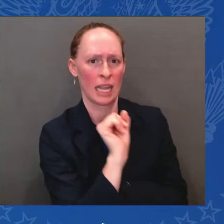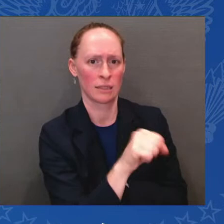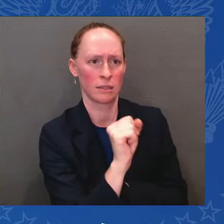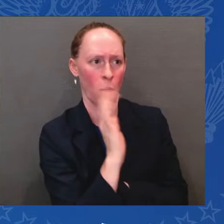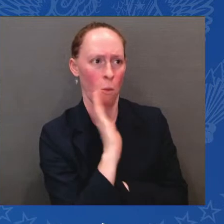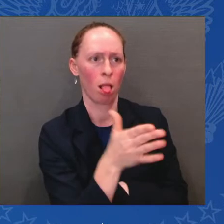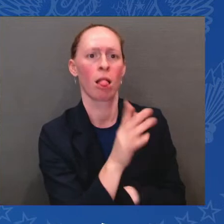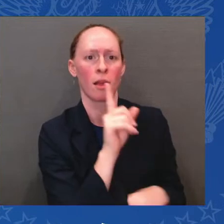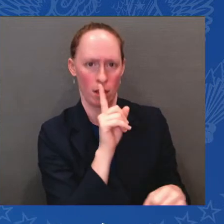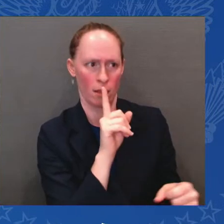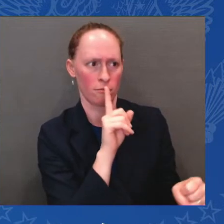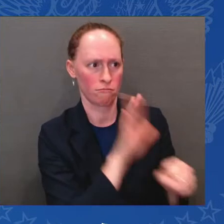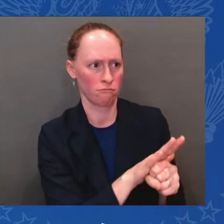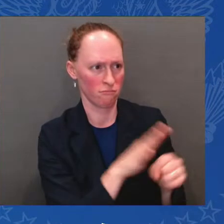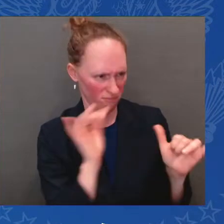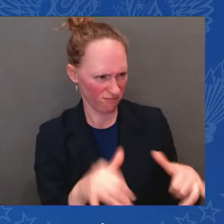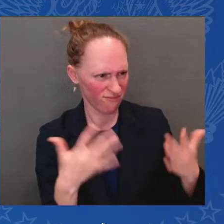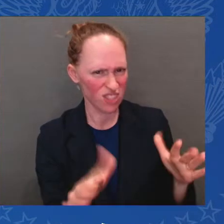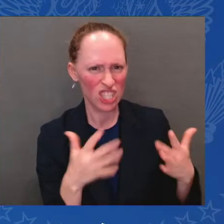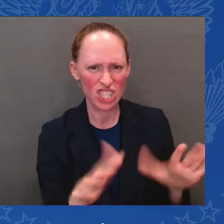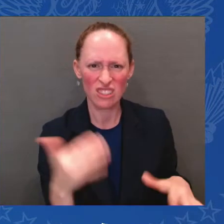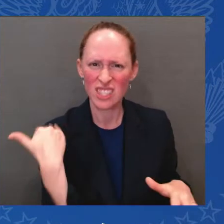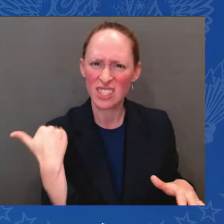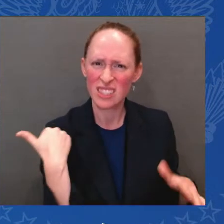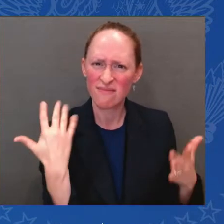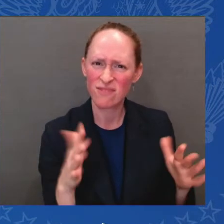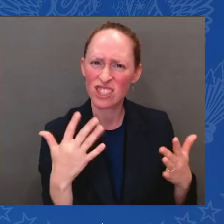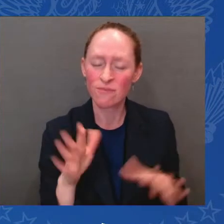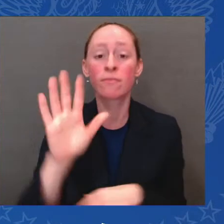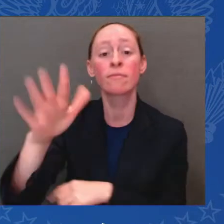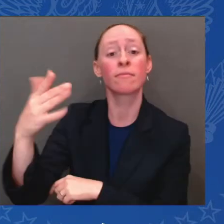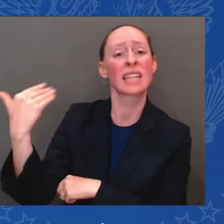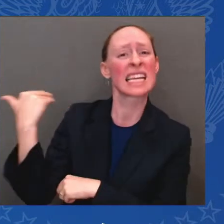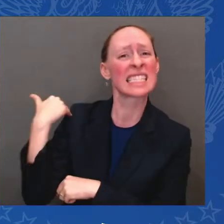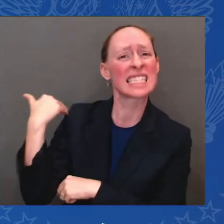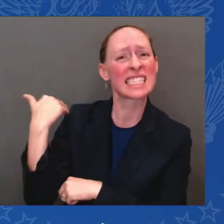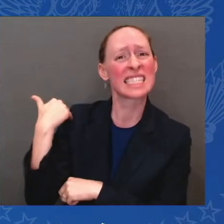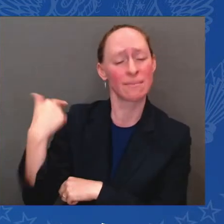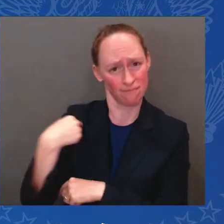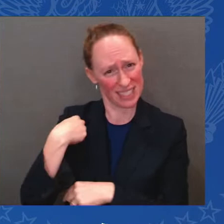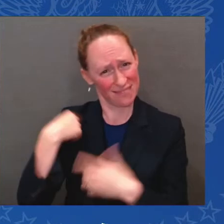and the Republican Speaker of the House of Representatives, we came to agree on a budget agreement